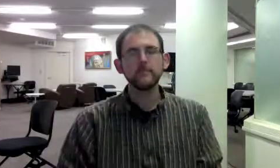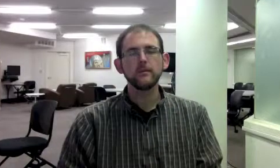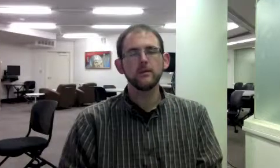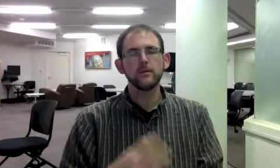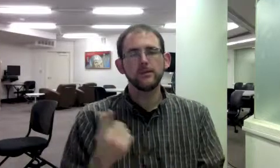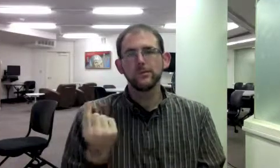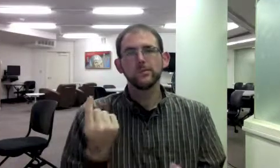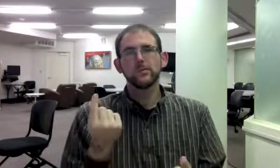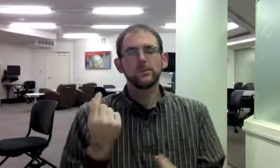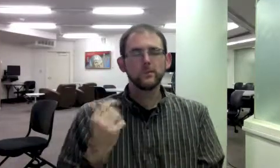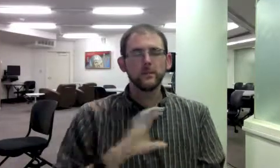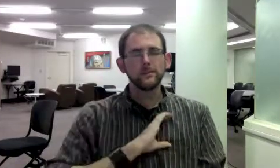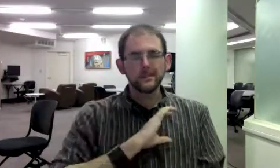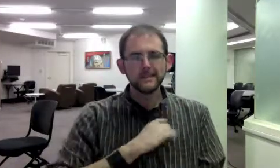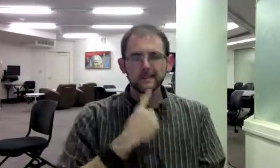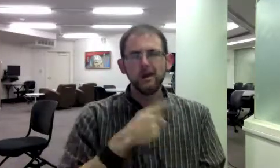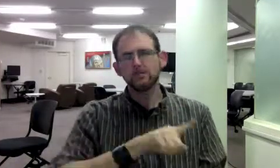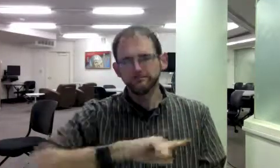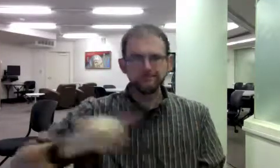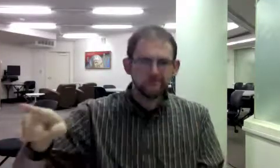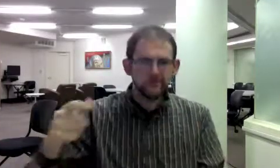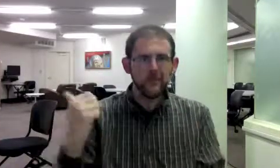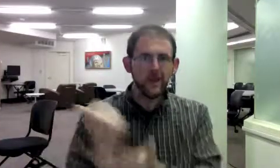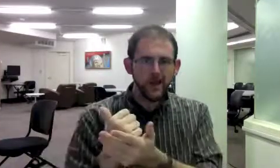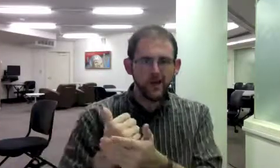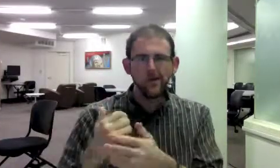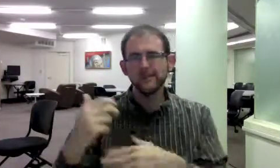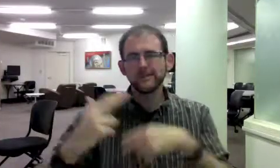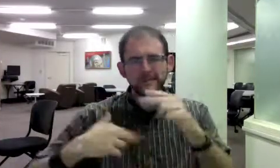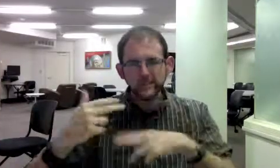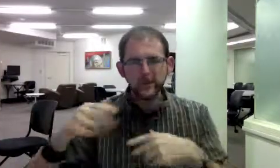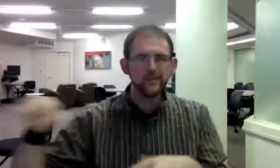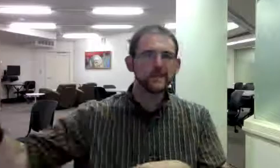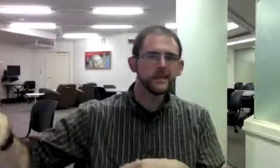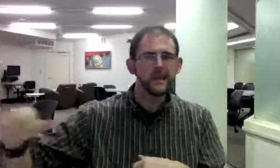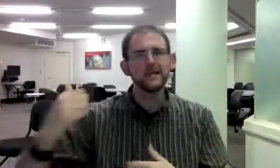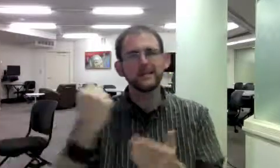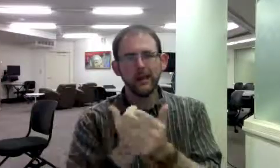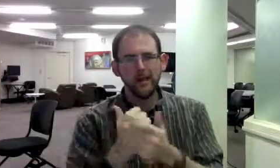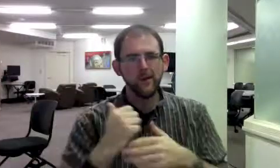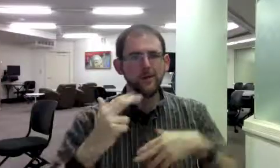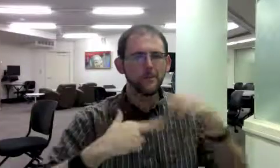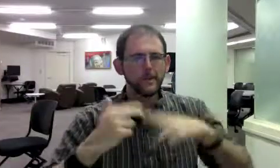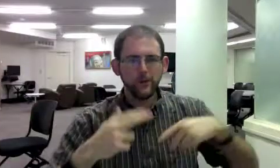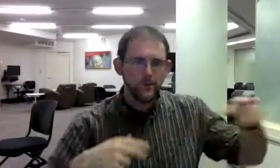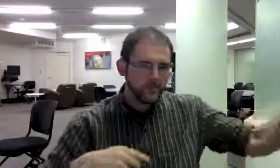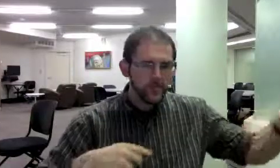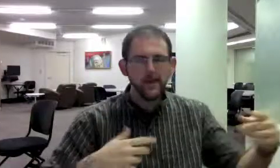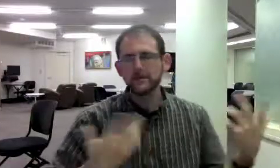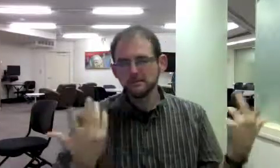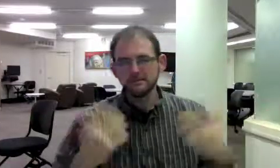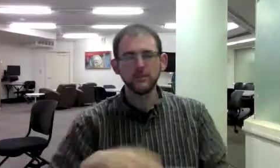So the police chief gets him to work on various construction projects in the area.